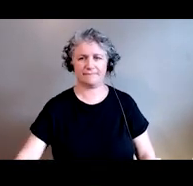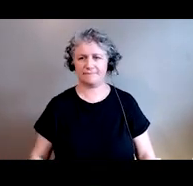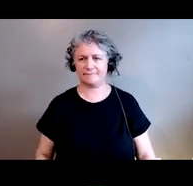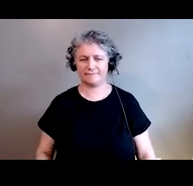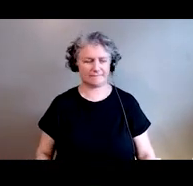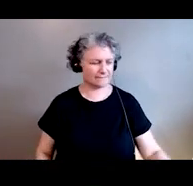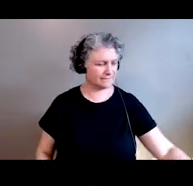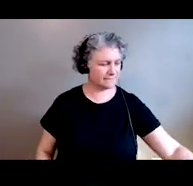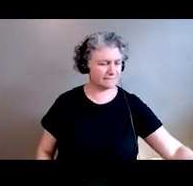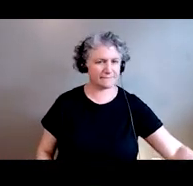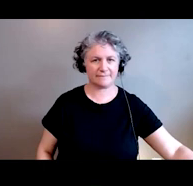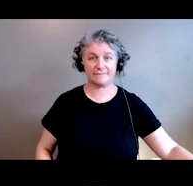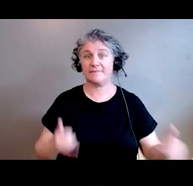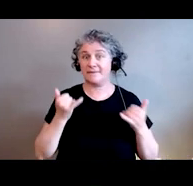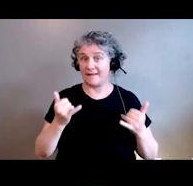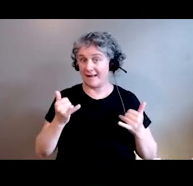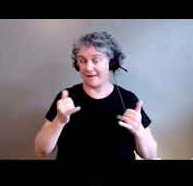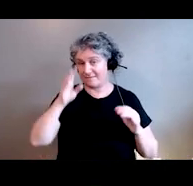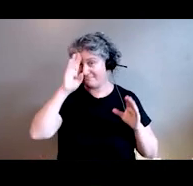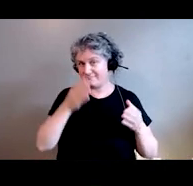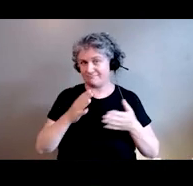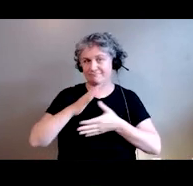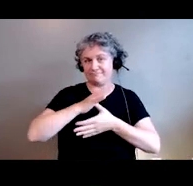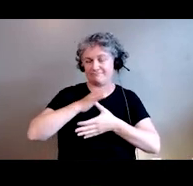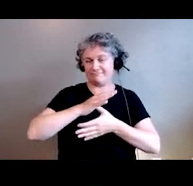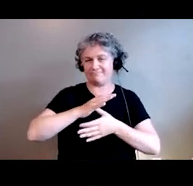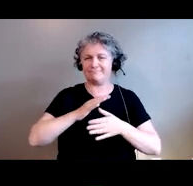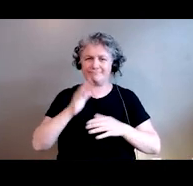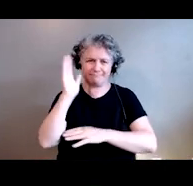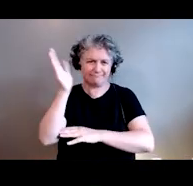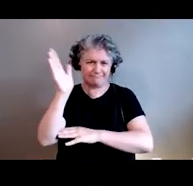introduce some of the park partners that we actually work with where we actually operate our programs.